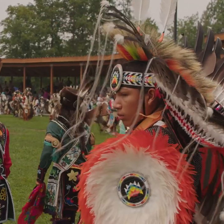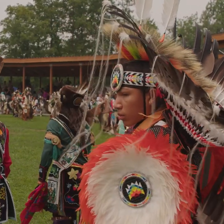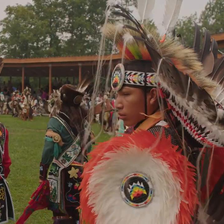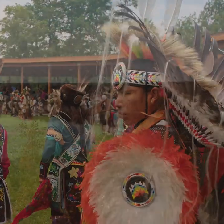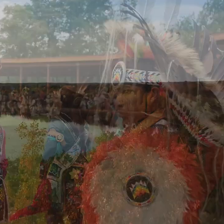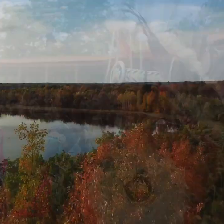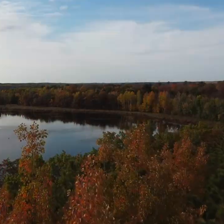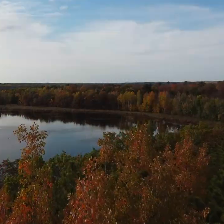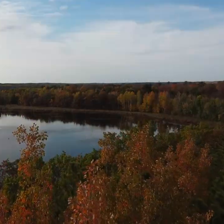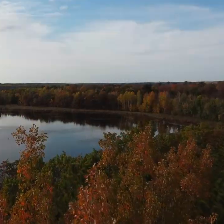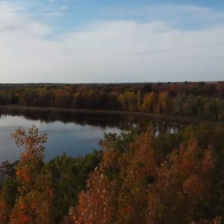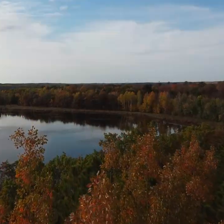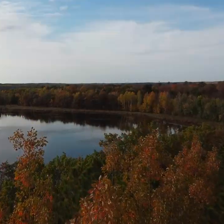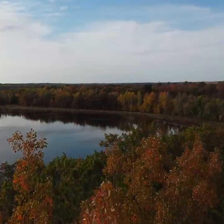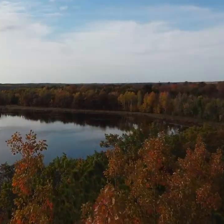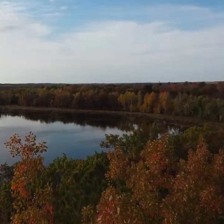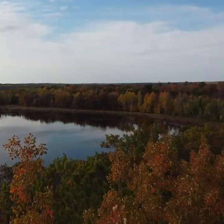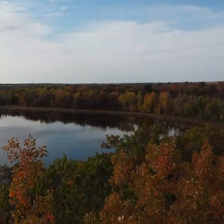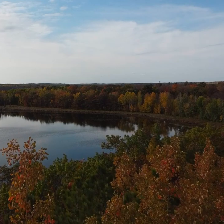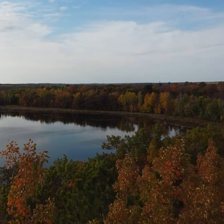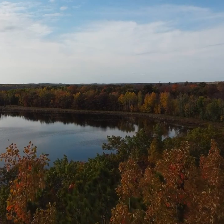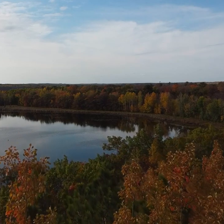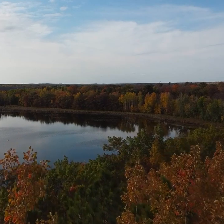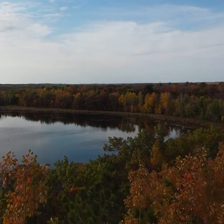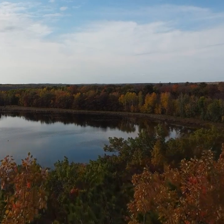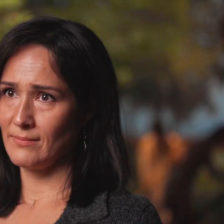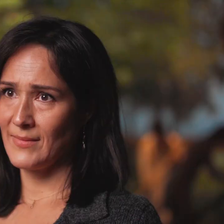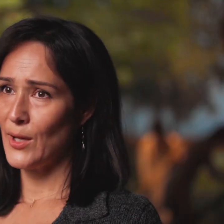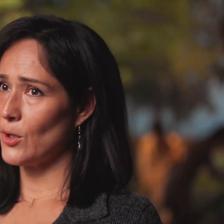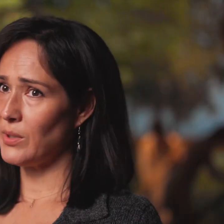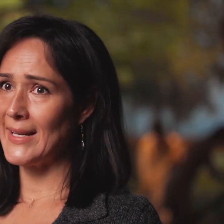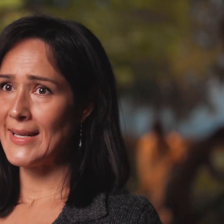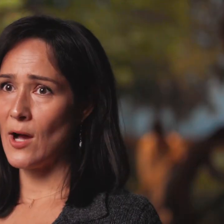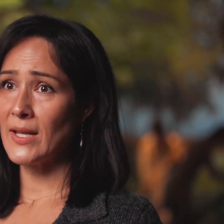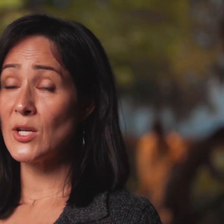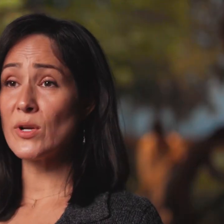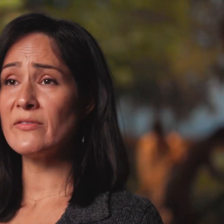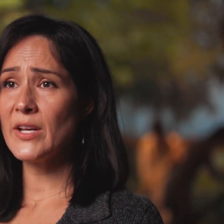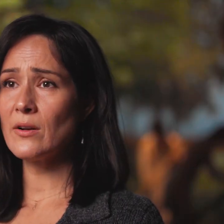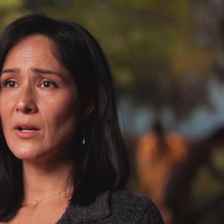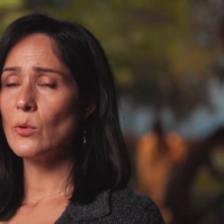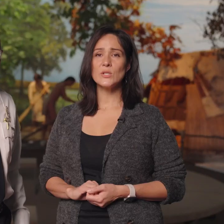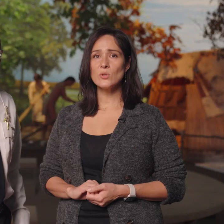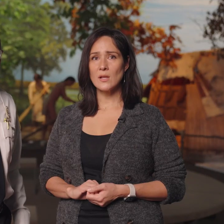people, natural resources, and infrastructure of your Tribal community. Good planning now can decrease fear, reduce losses,